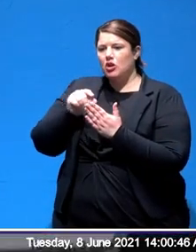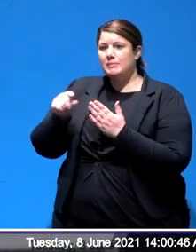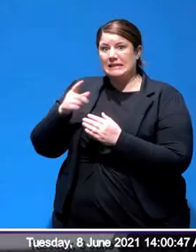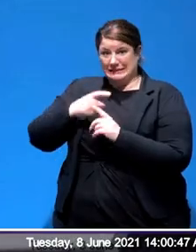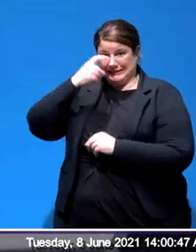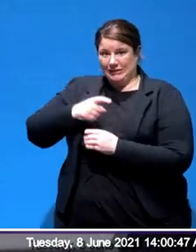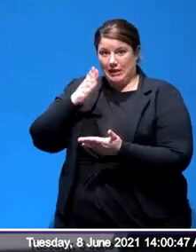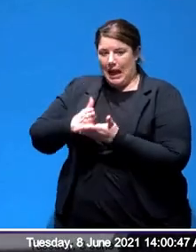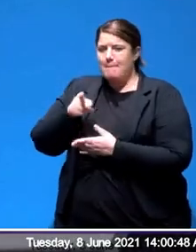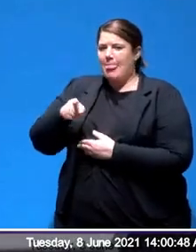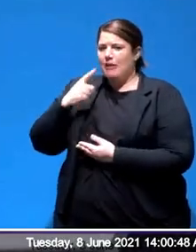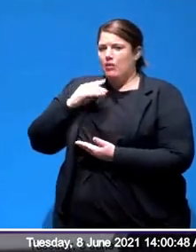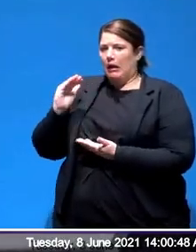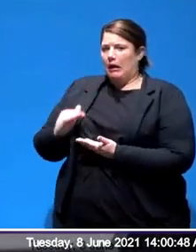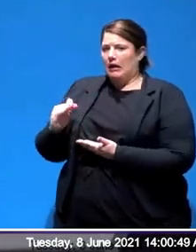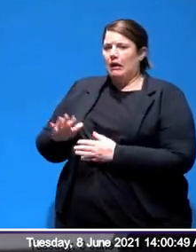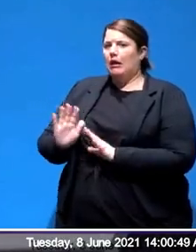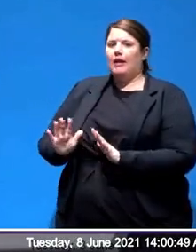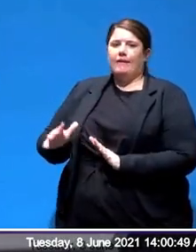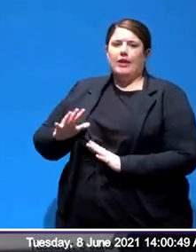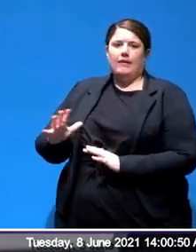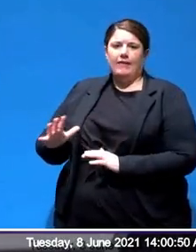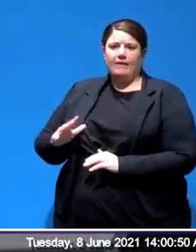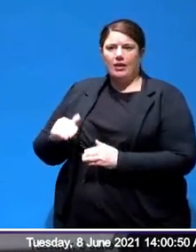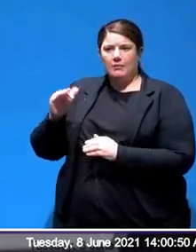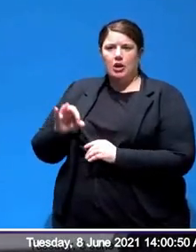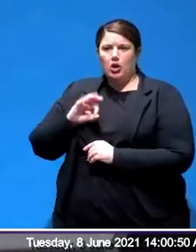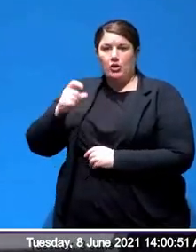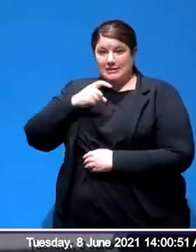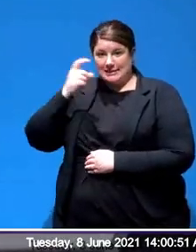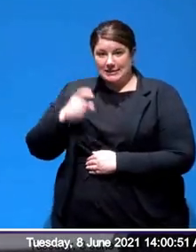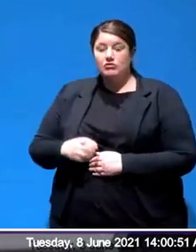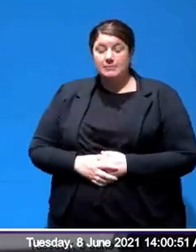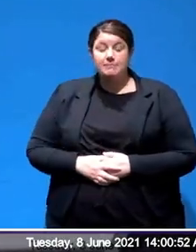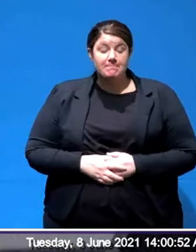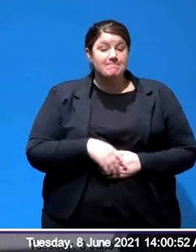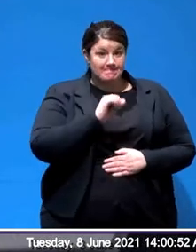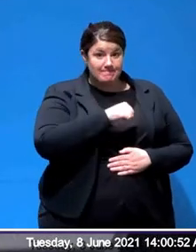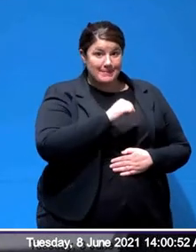It was in my delegation to change that severity rating, which I would do.